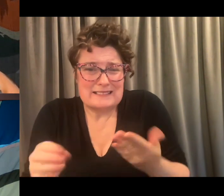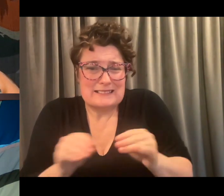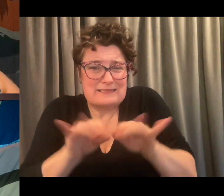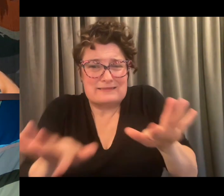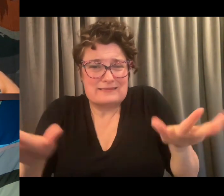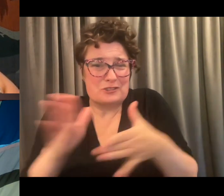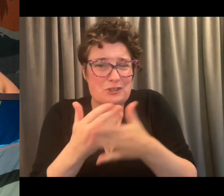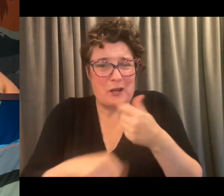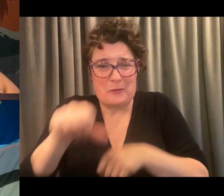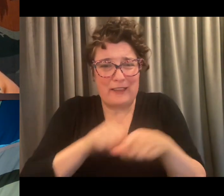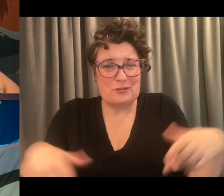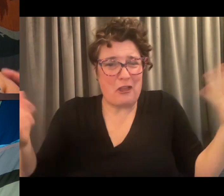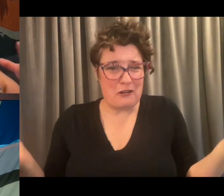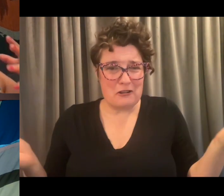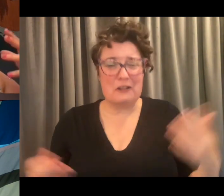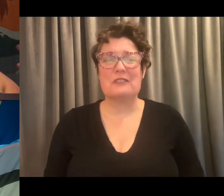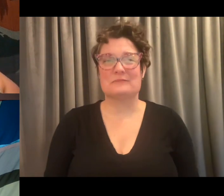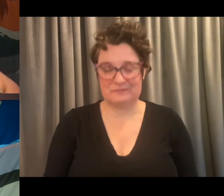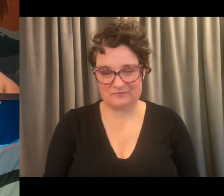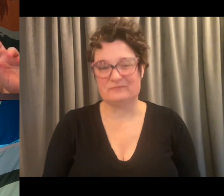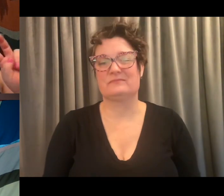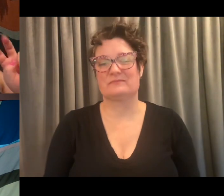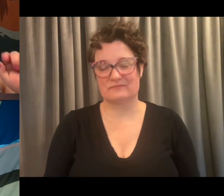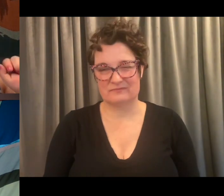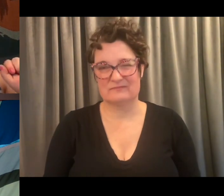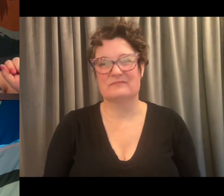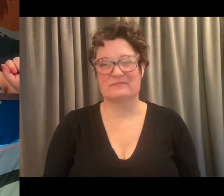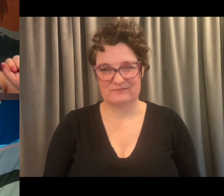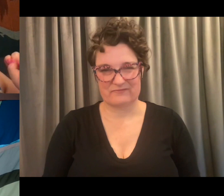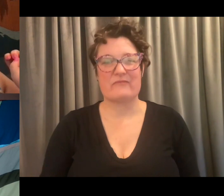Nomy: Yeah, the elevation of these like feminine wiles, you know, of like